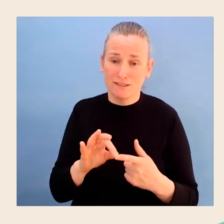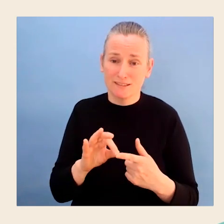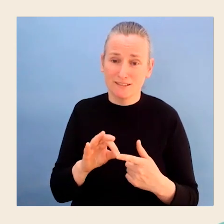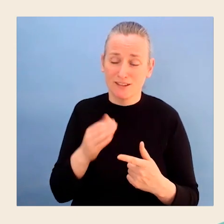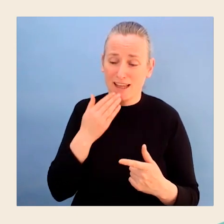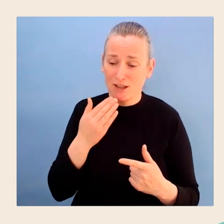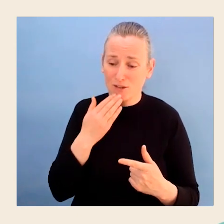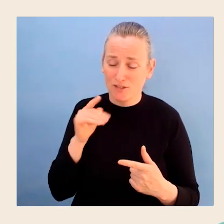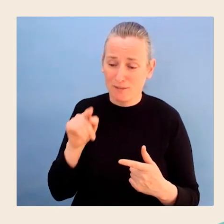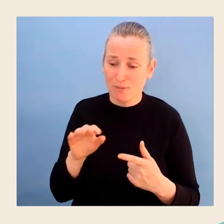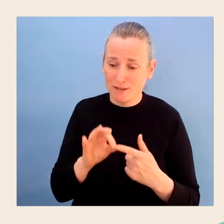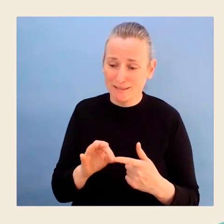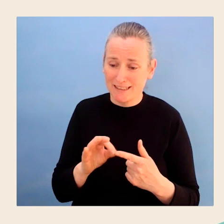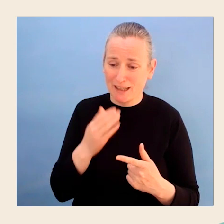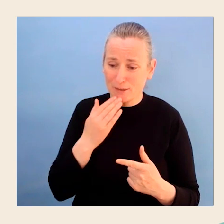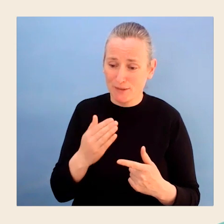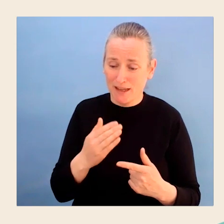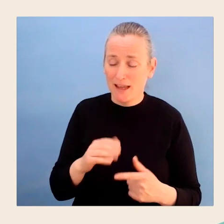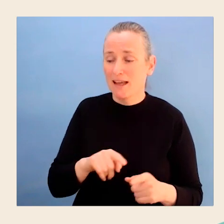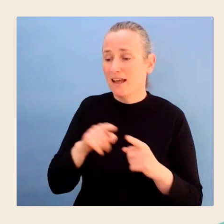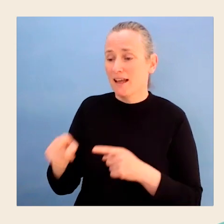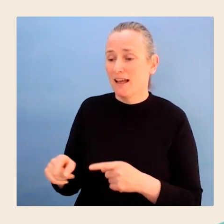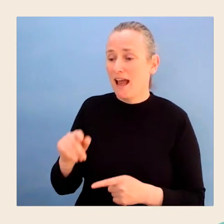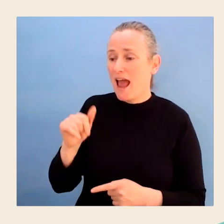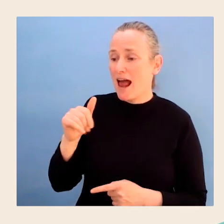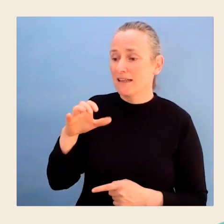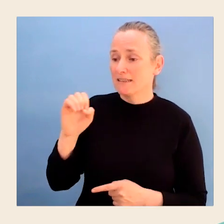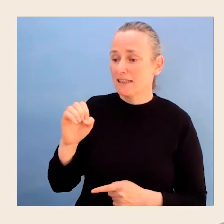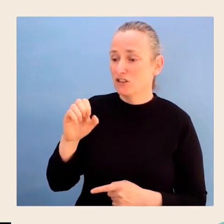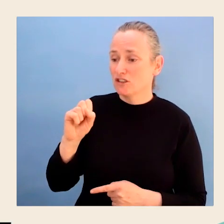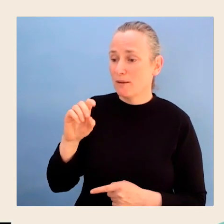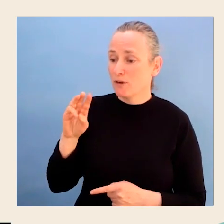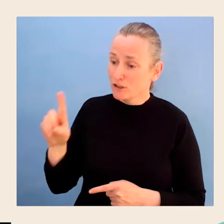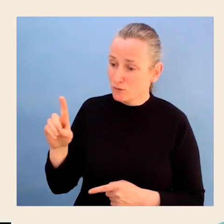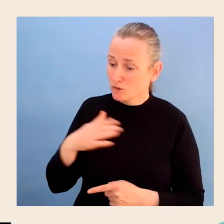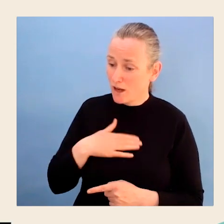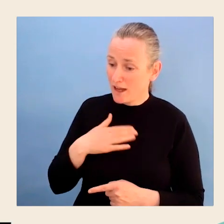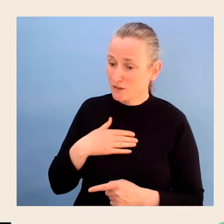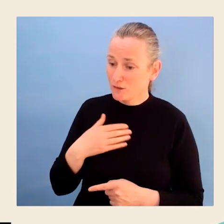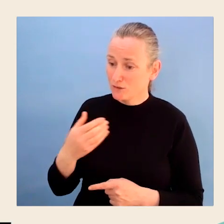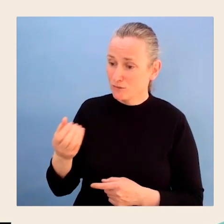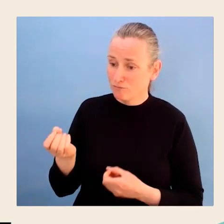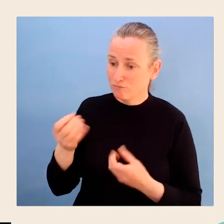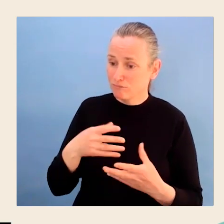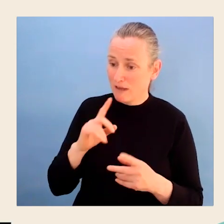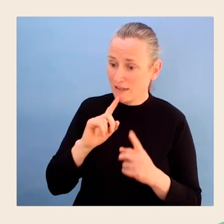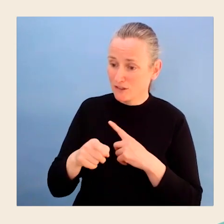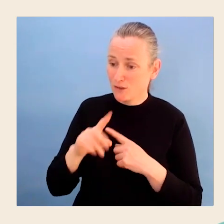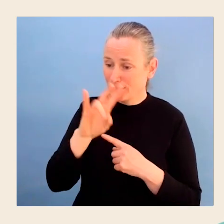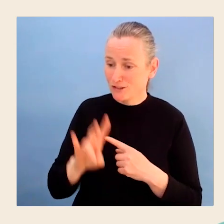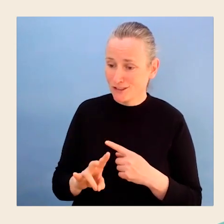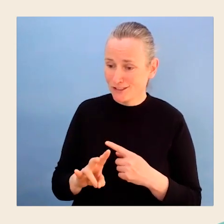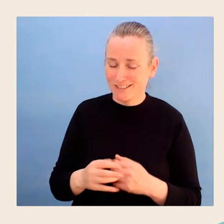And Alice Sheppard, would you like to contribute on that question or even something different? ALICE SHEPPARD: I most certainly would if I could.